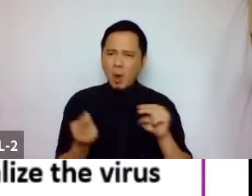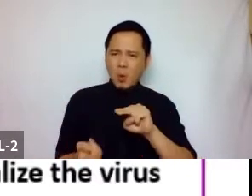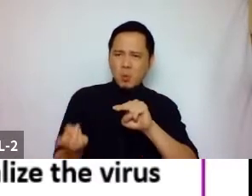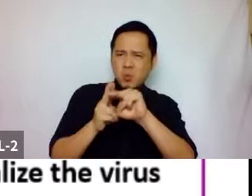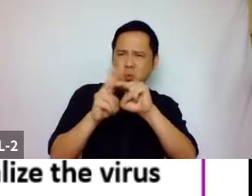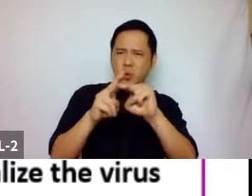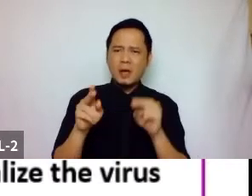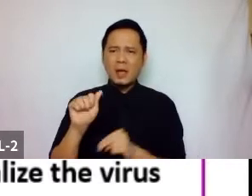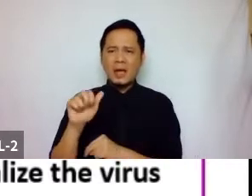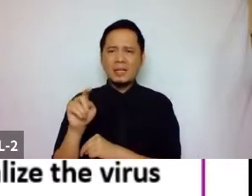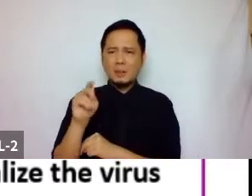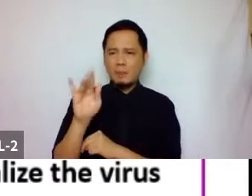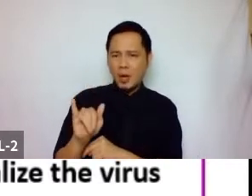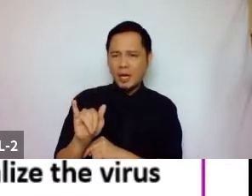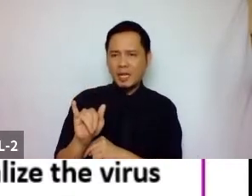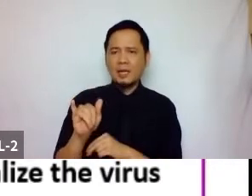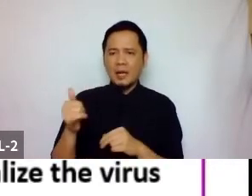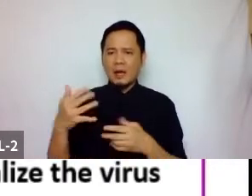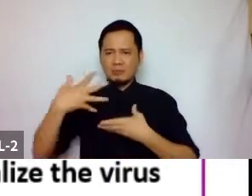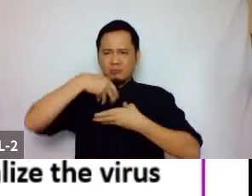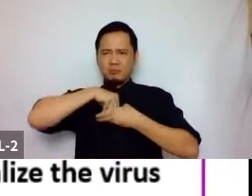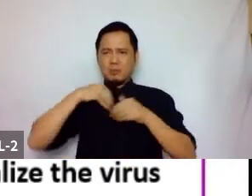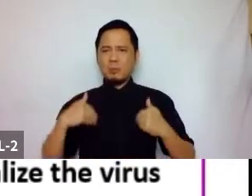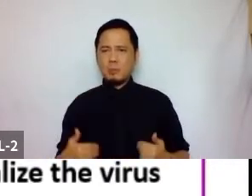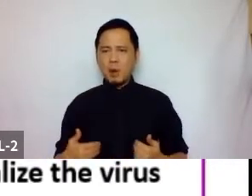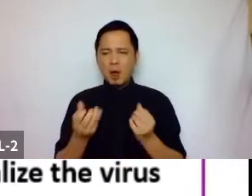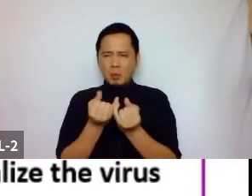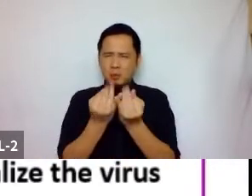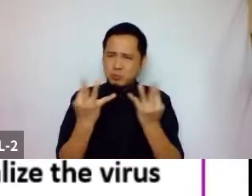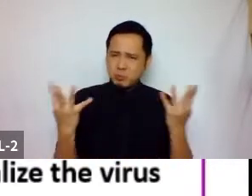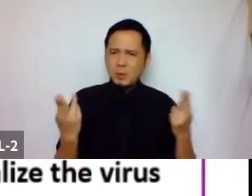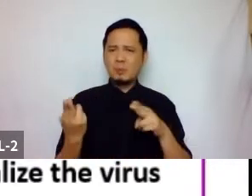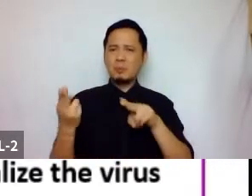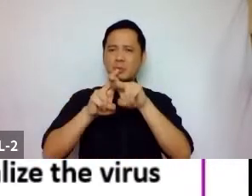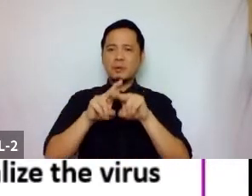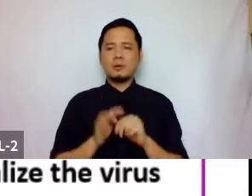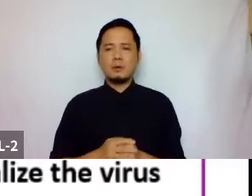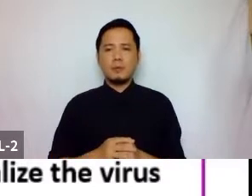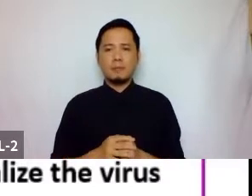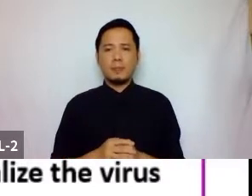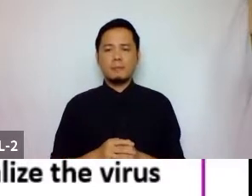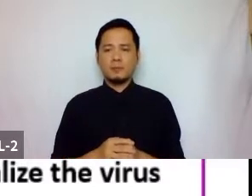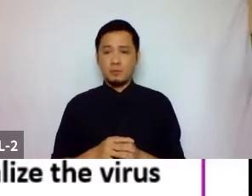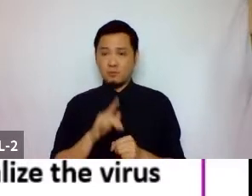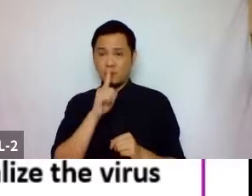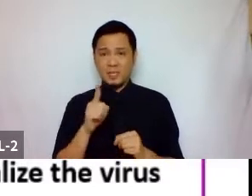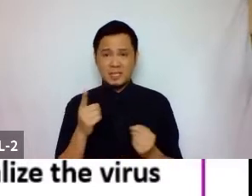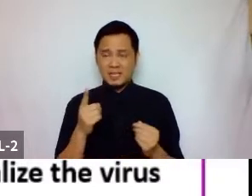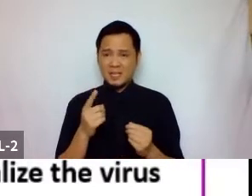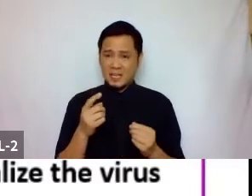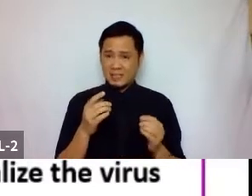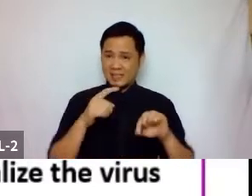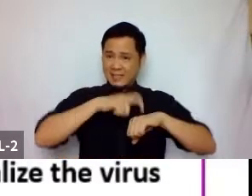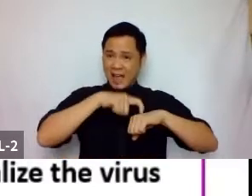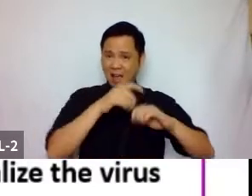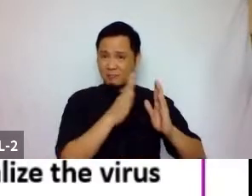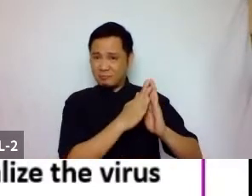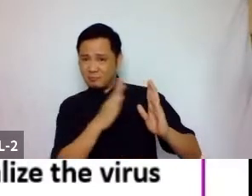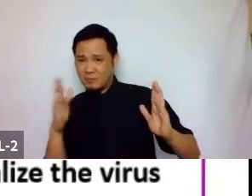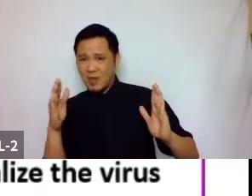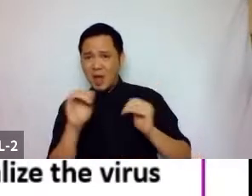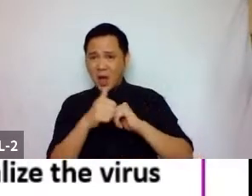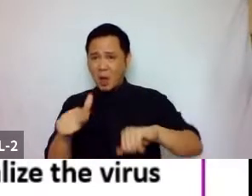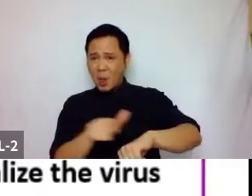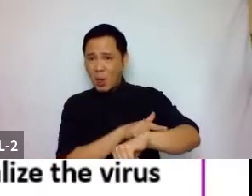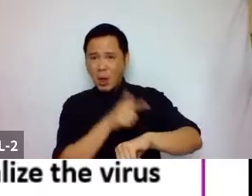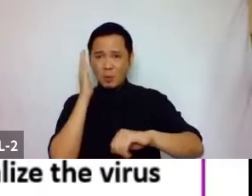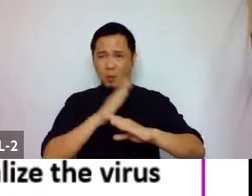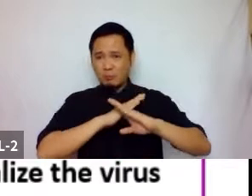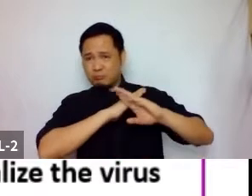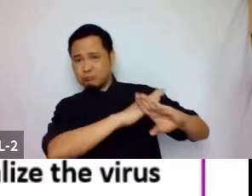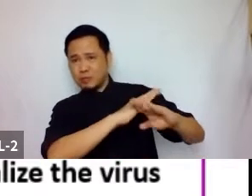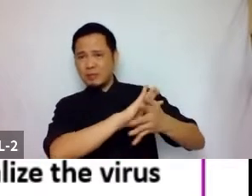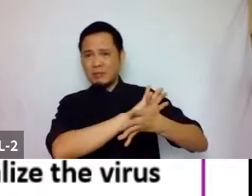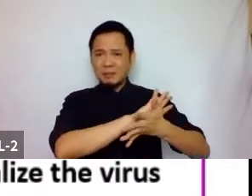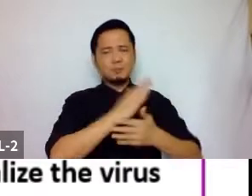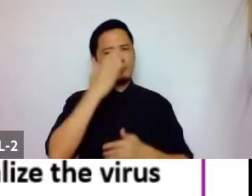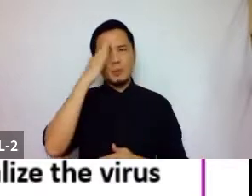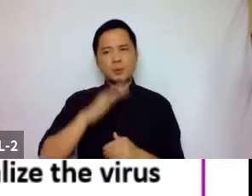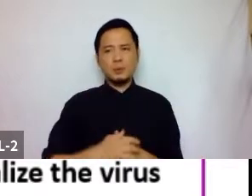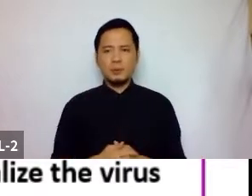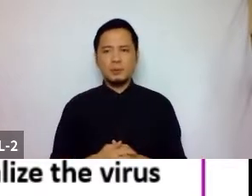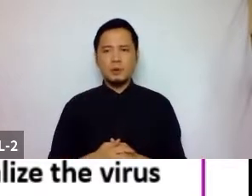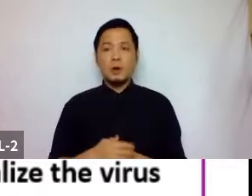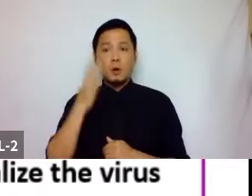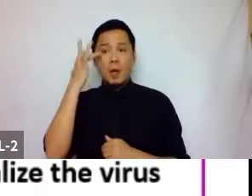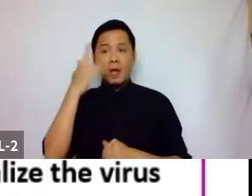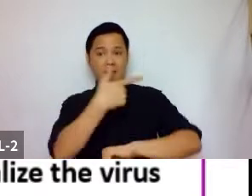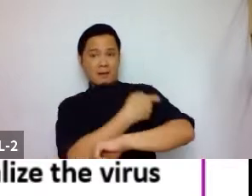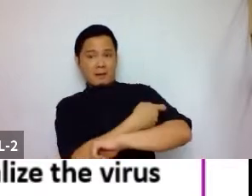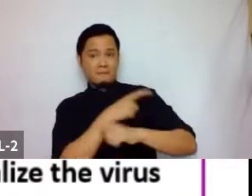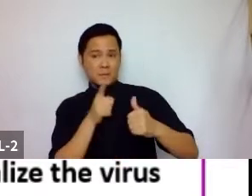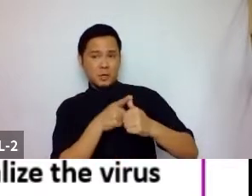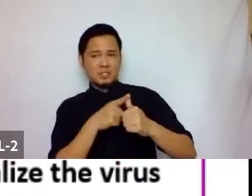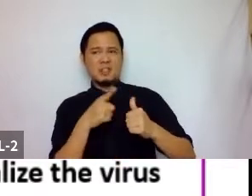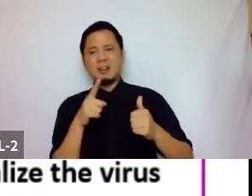As of now we don’t have a clear knowledge on how long really is the duration of immunity against these COVID vaccines because they just started to be administered about eight, nine months ago.